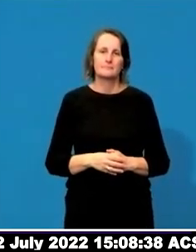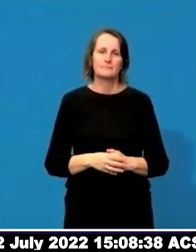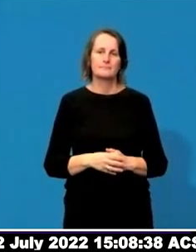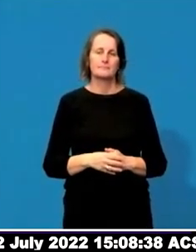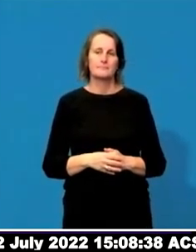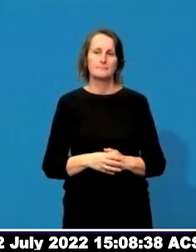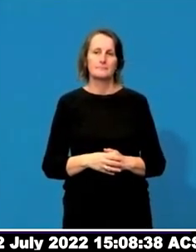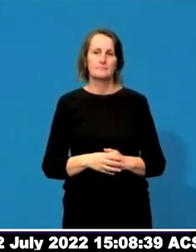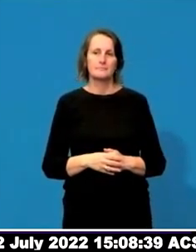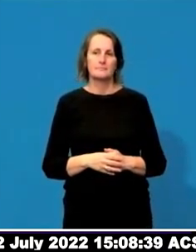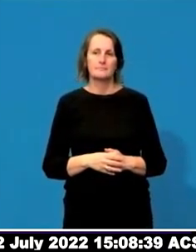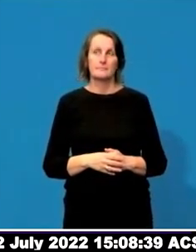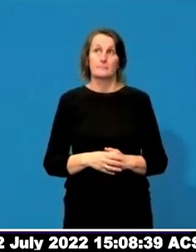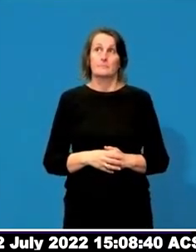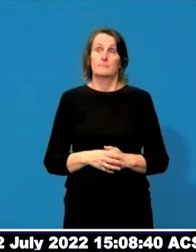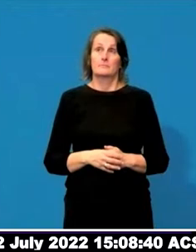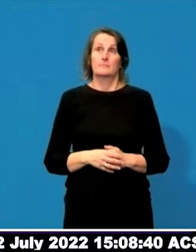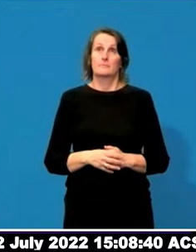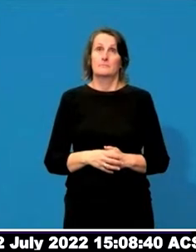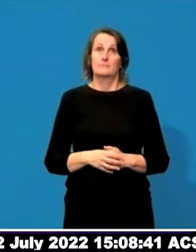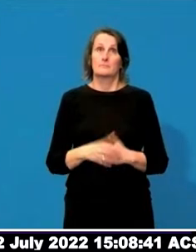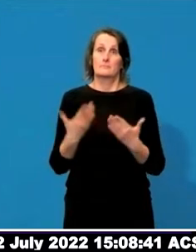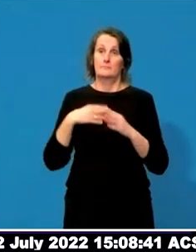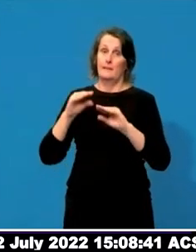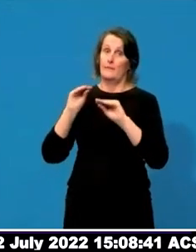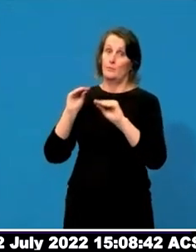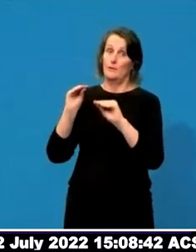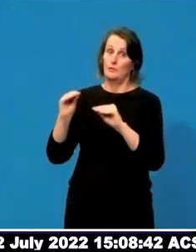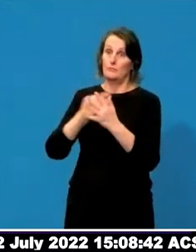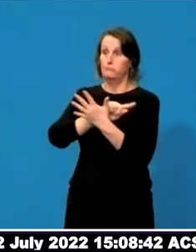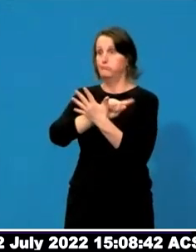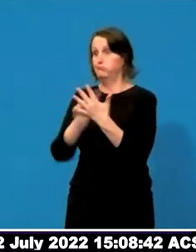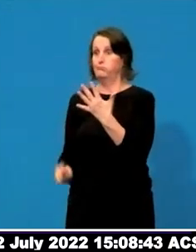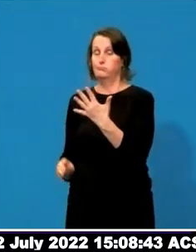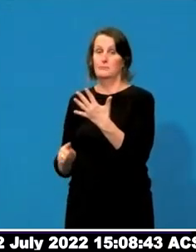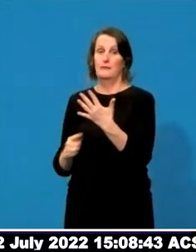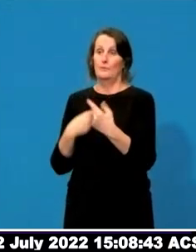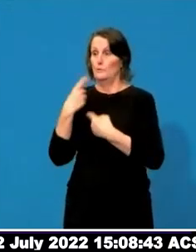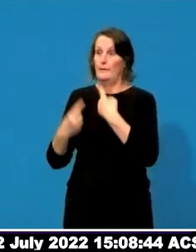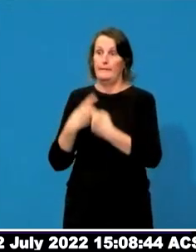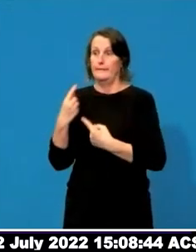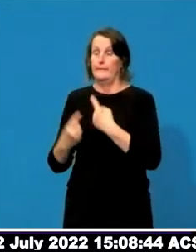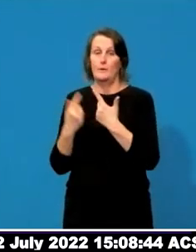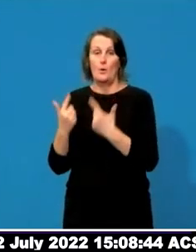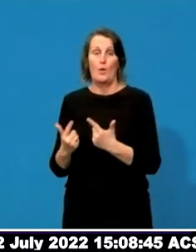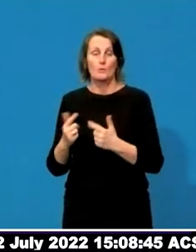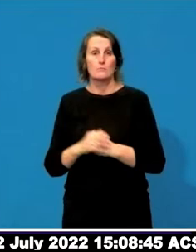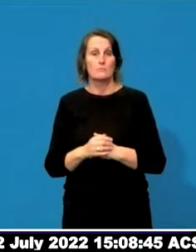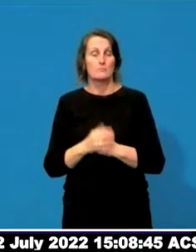How many issues have we educated on? Is there something specific you want me to speak about? Well, in relation to Aboriginal culture